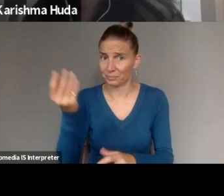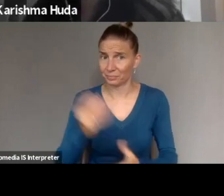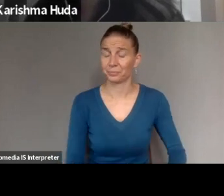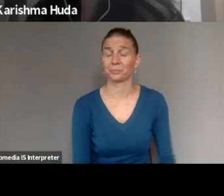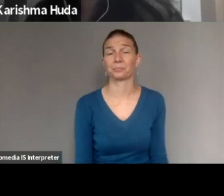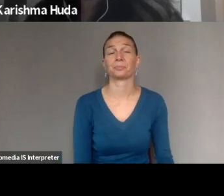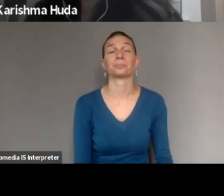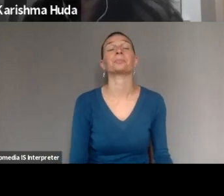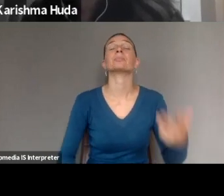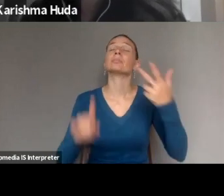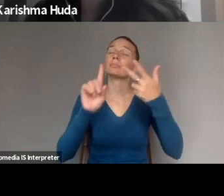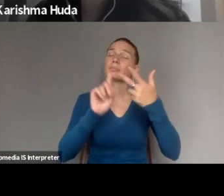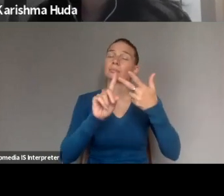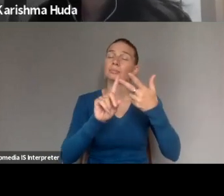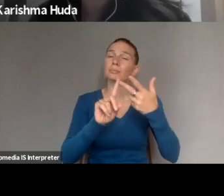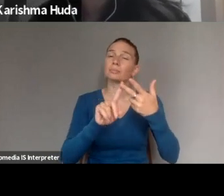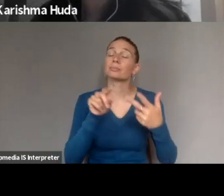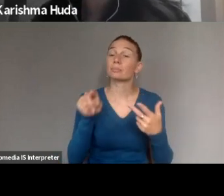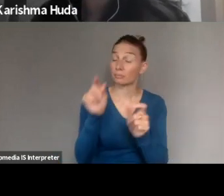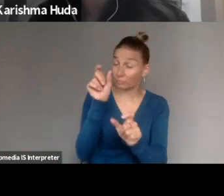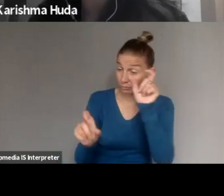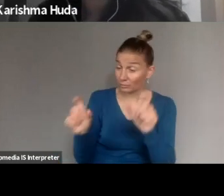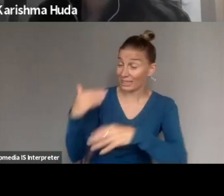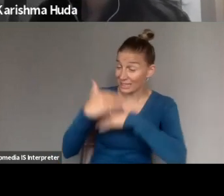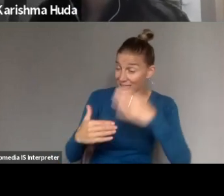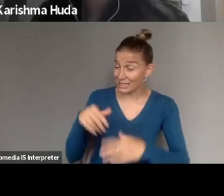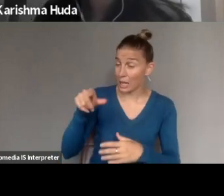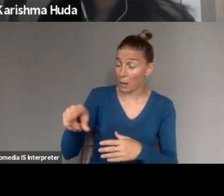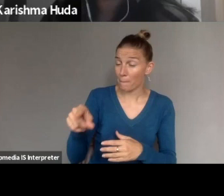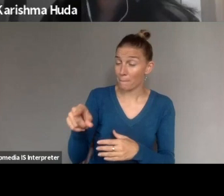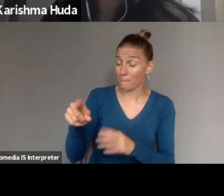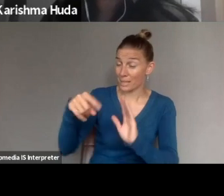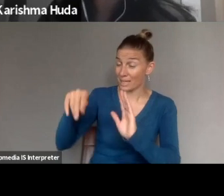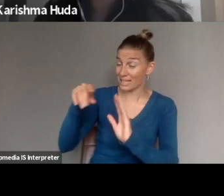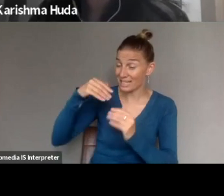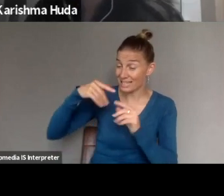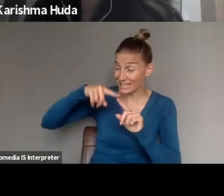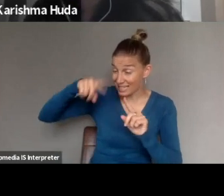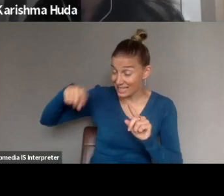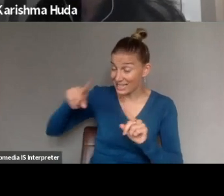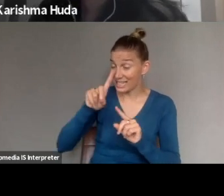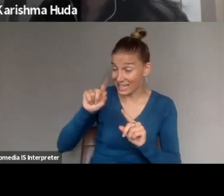to inform social protection beneficiary lists. So the good news is, is Indonesia’s already moving in this direction